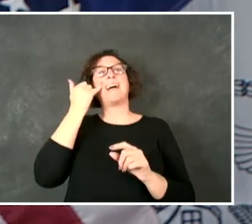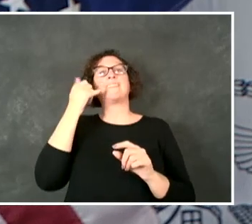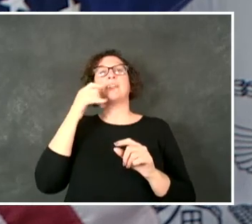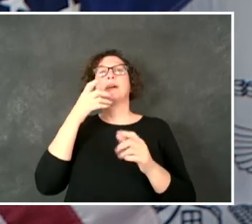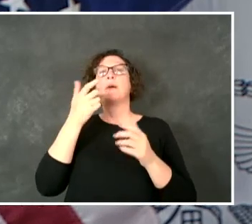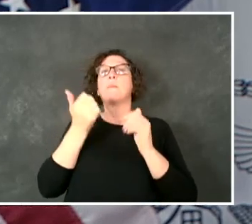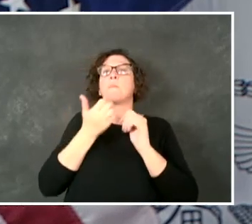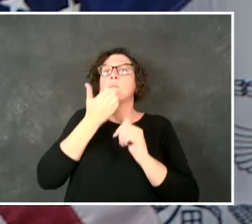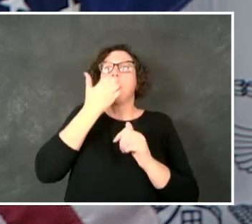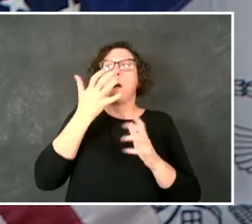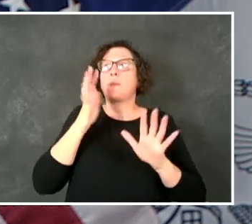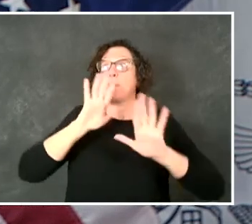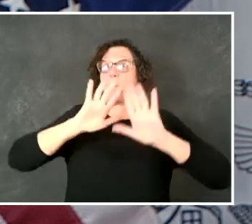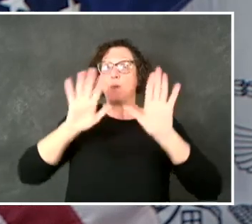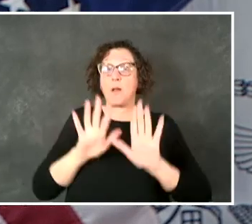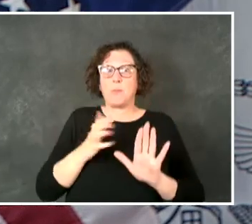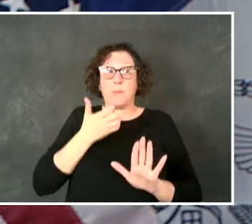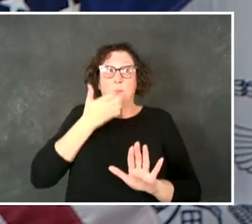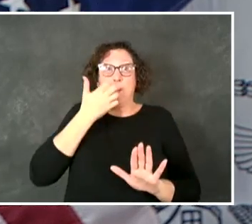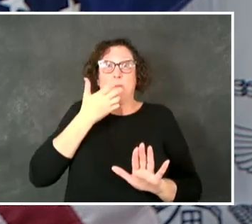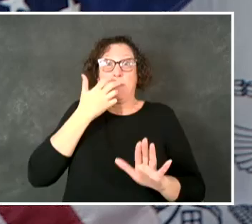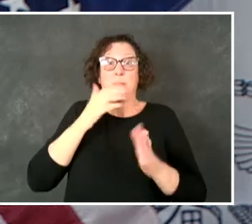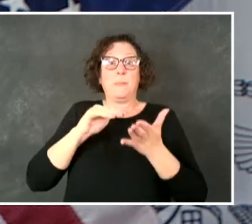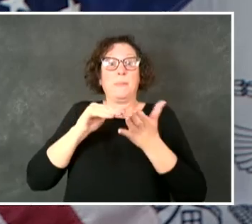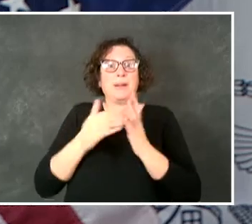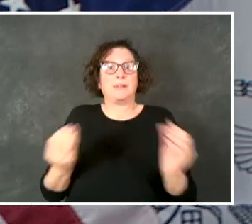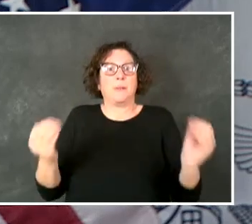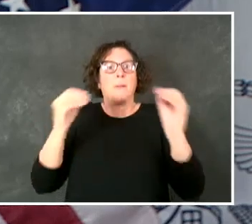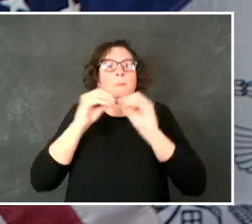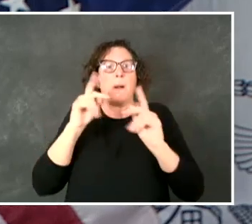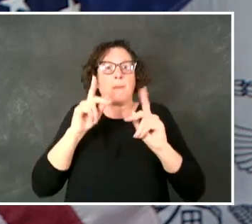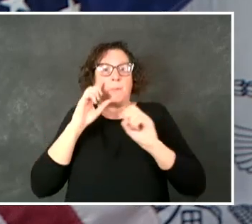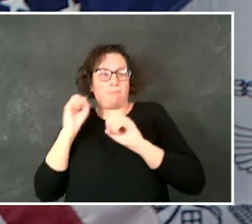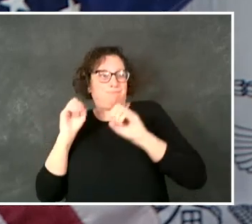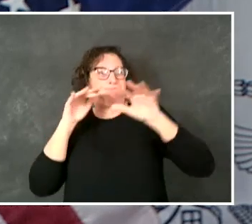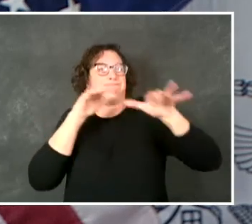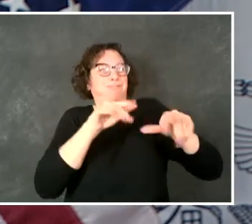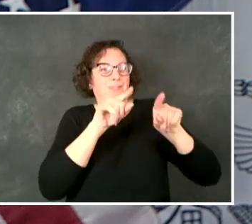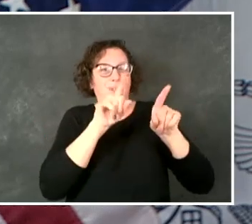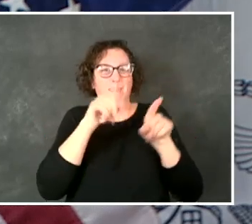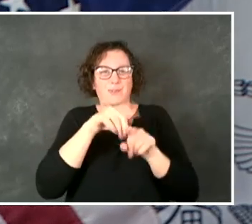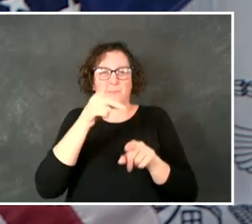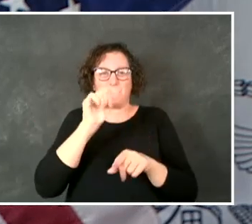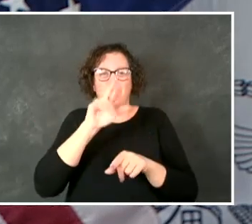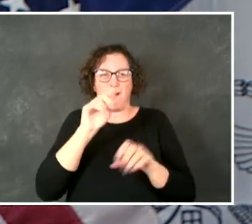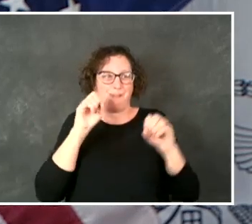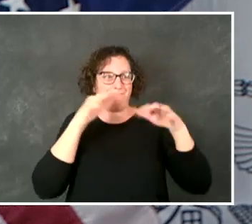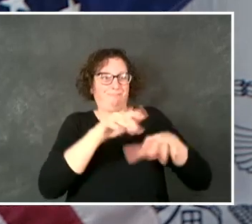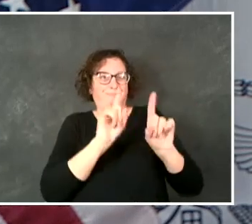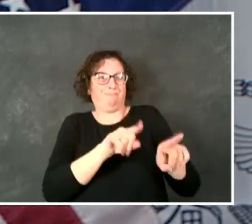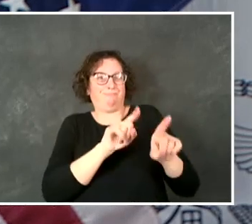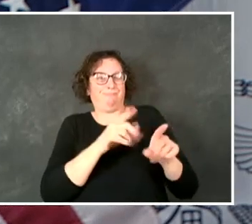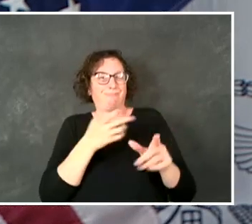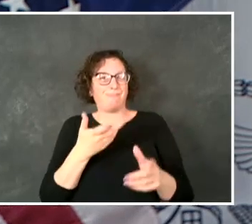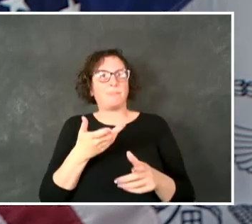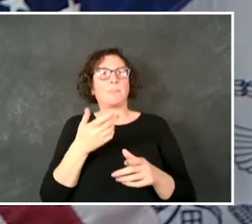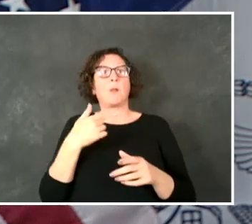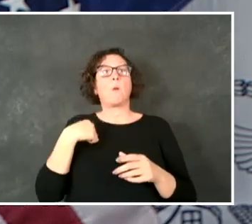THIS IS SOMETHI G WE TALKED A LOT ABOUT WITH THE CITY COUNCIL. WARM WEATHER WILL MAKE IT MORE CHALLENGI.NG